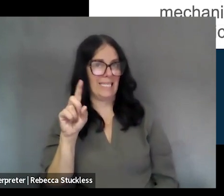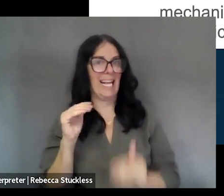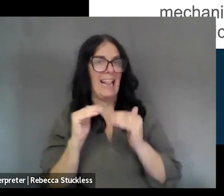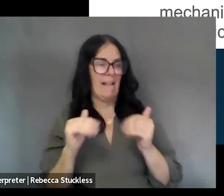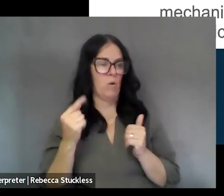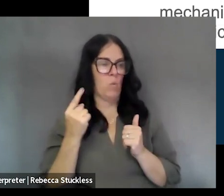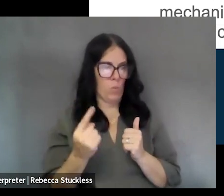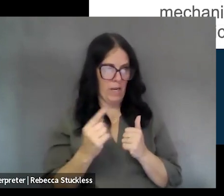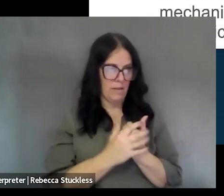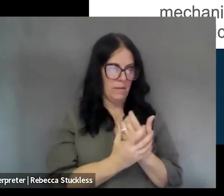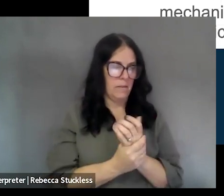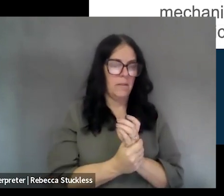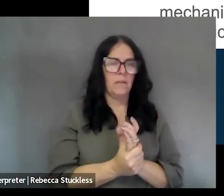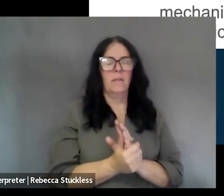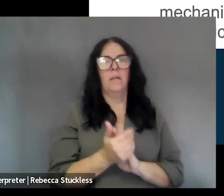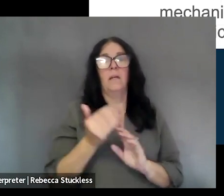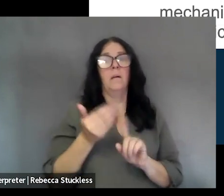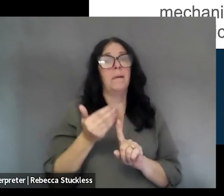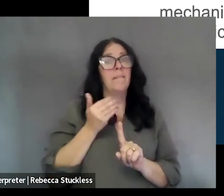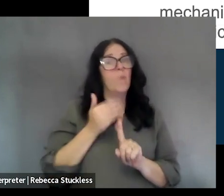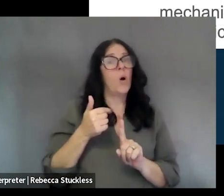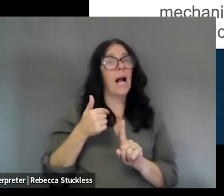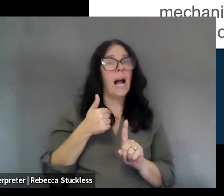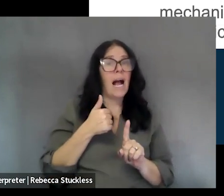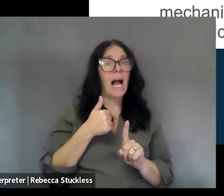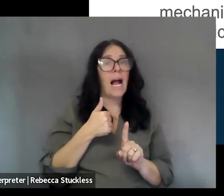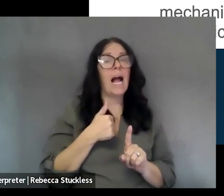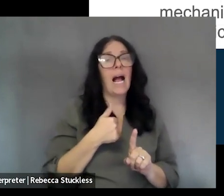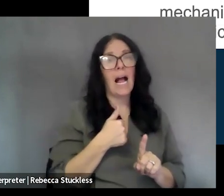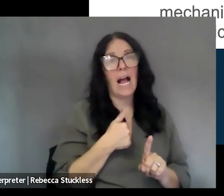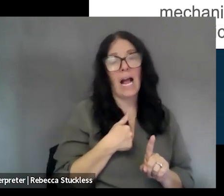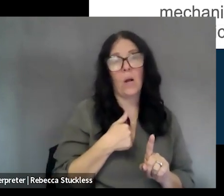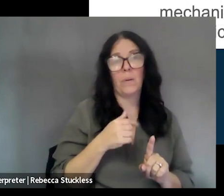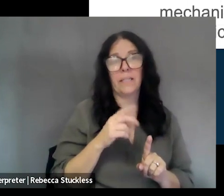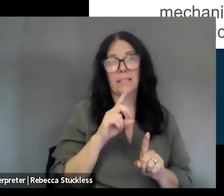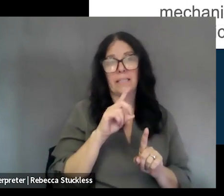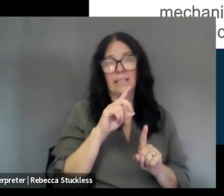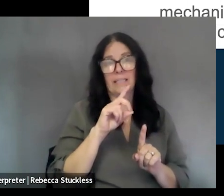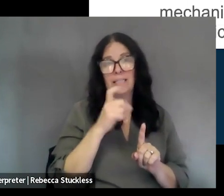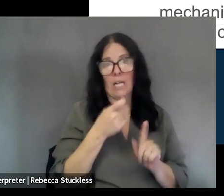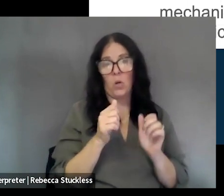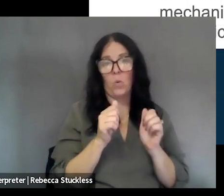then I had previously been underdiagnosed with ADD and co-occurring generalized anxiety disorder,